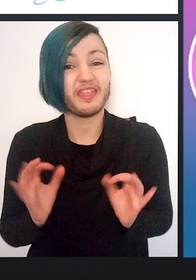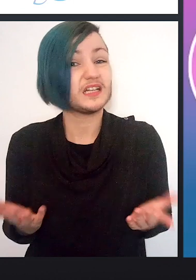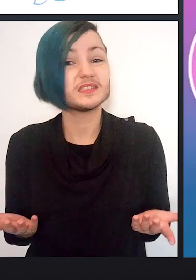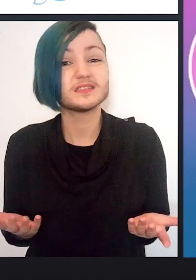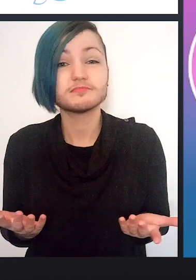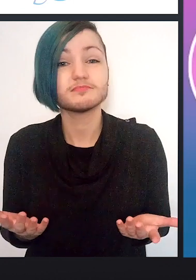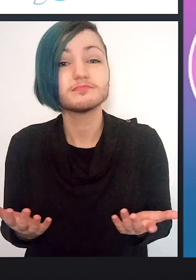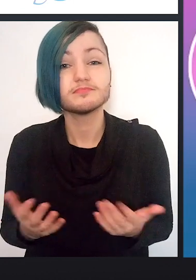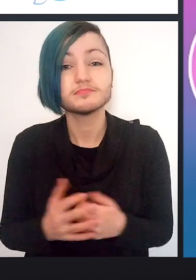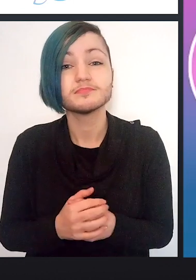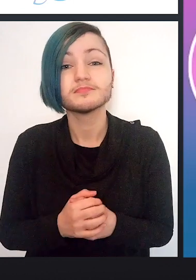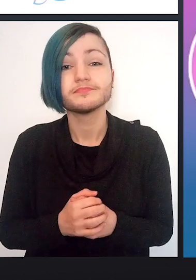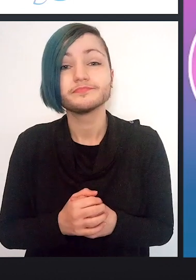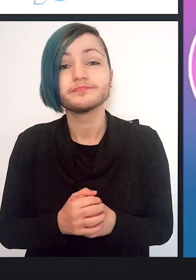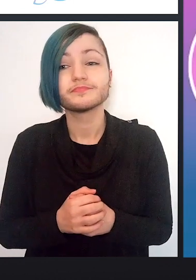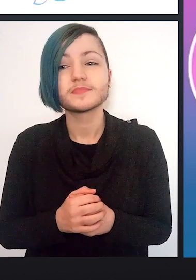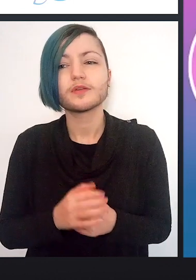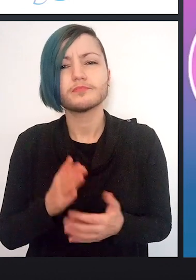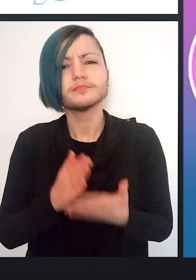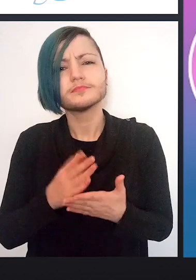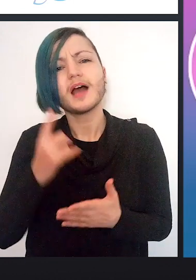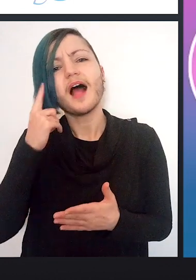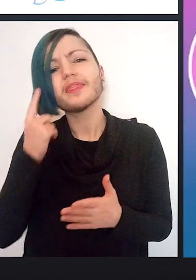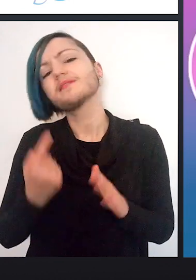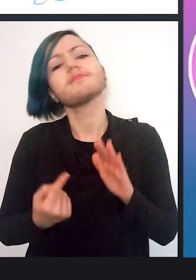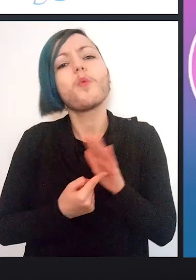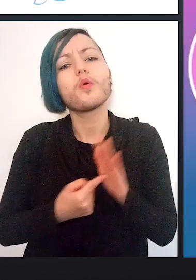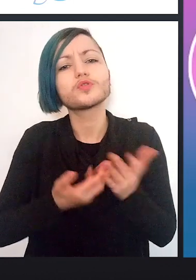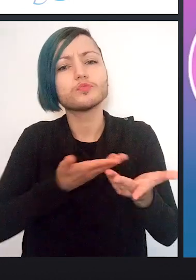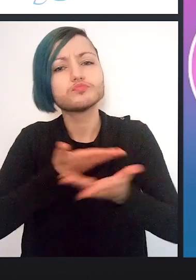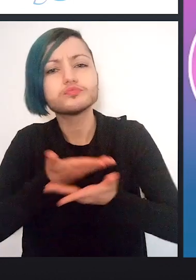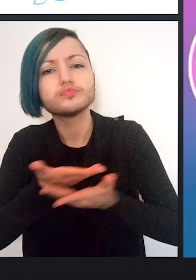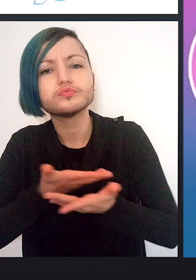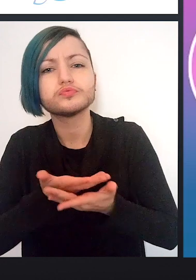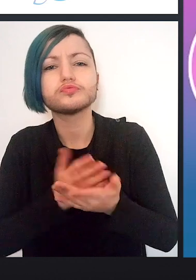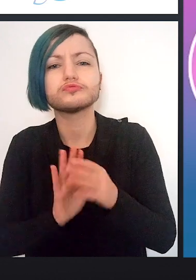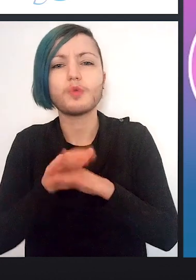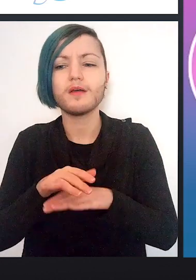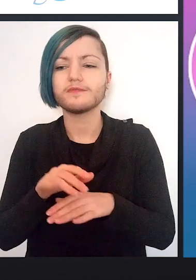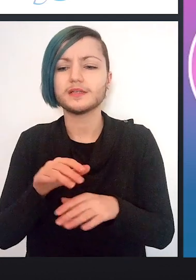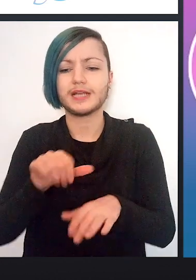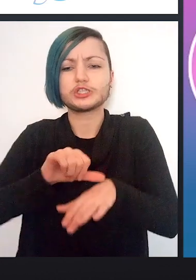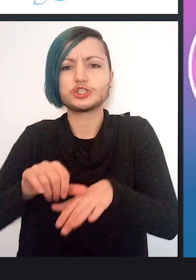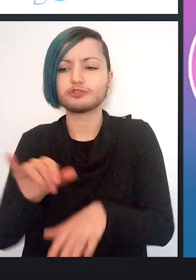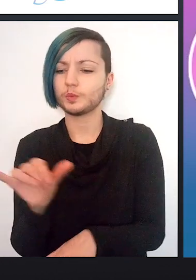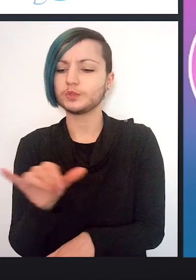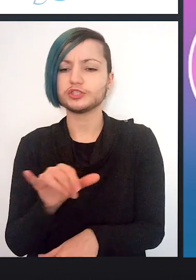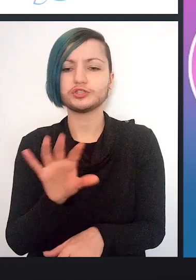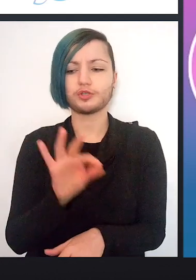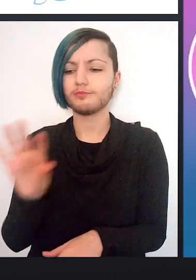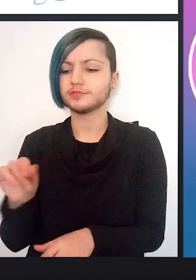So I think it's important you have those discussions about which surgery. It's